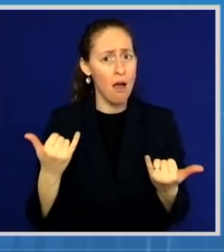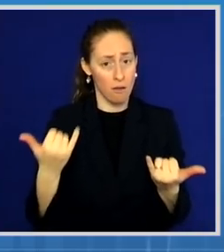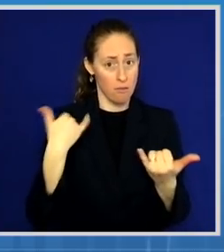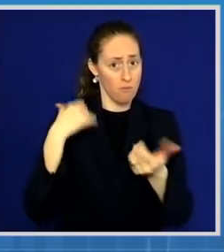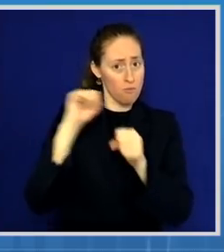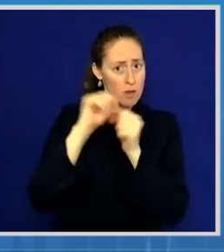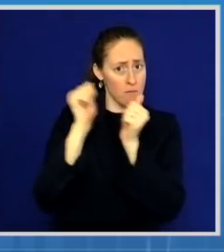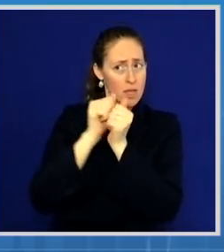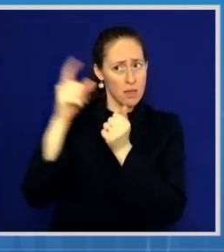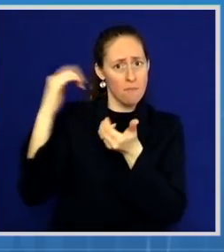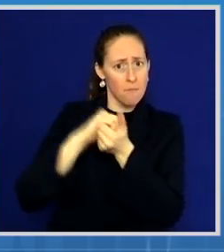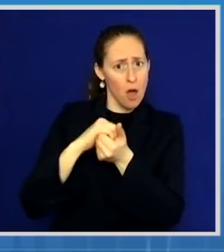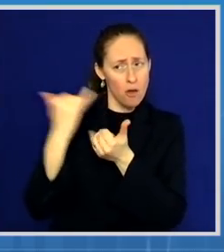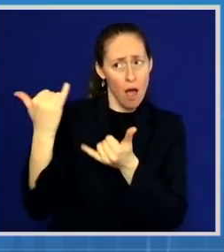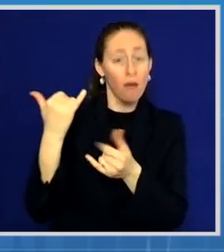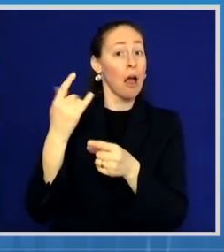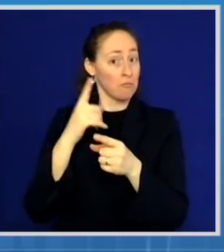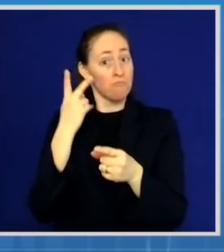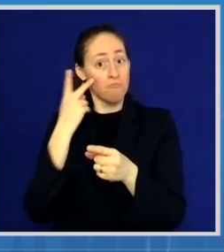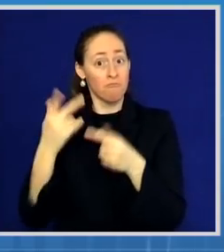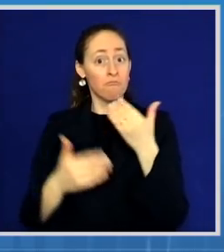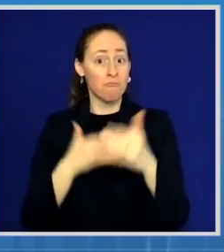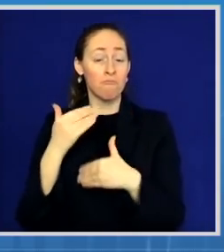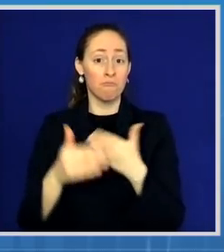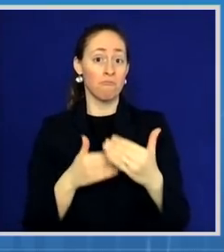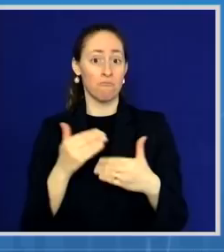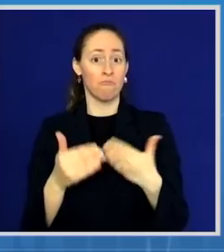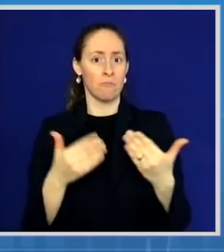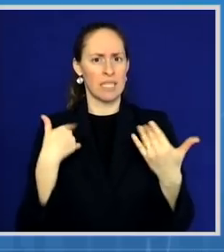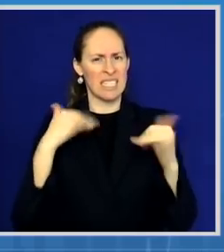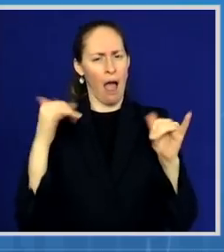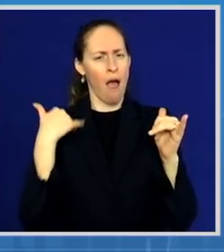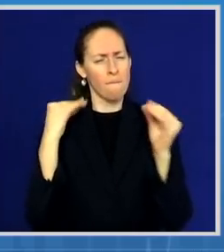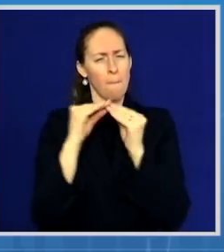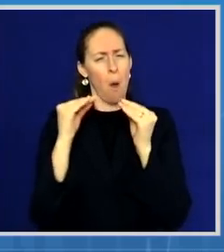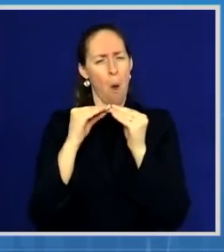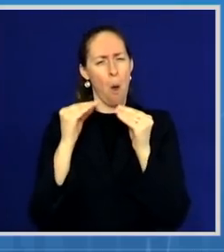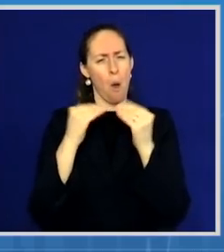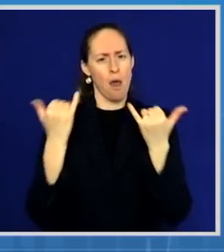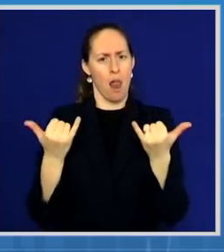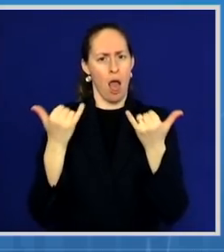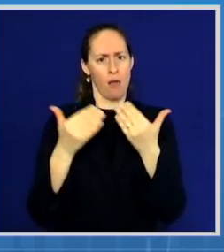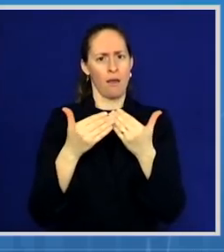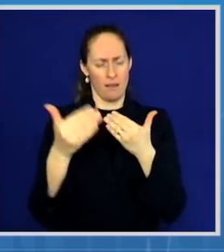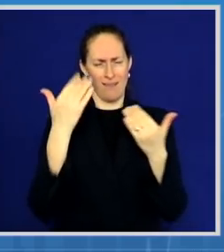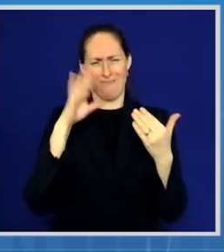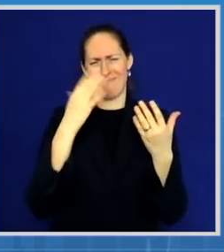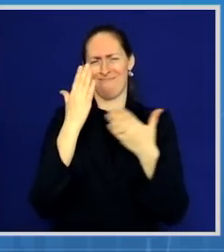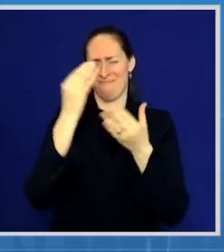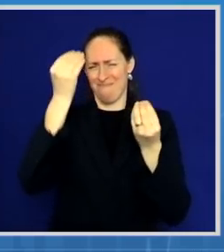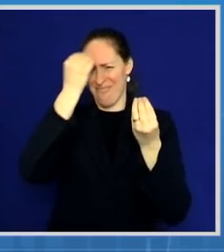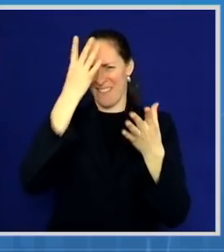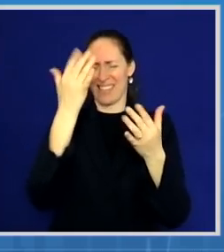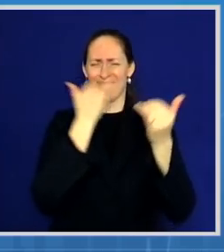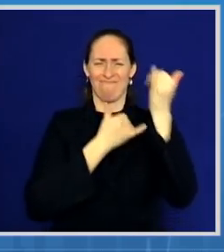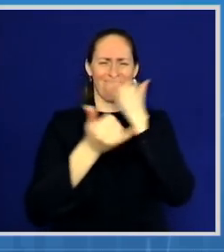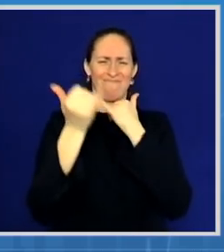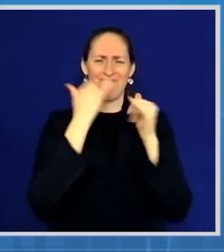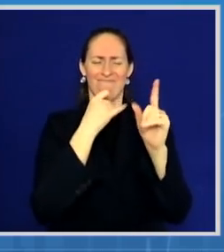But clearly we still have way too much disinformation spreading on those sites and it presents a clear and present danger,